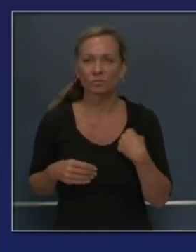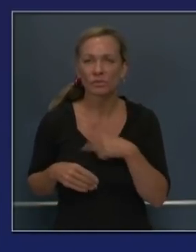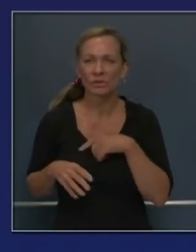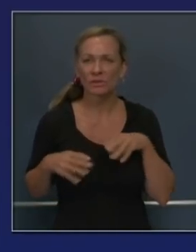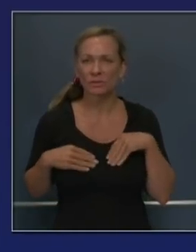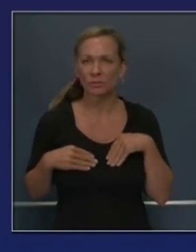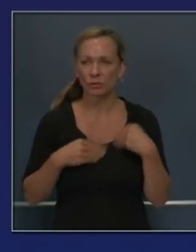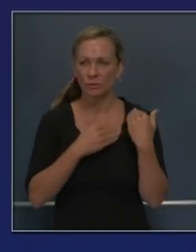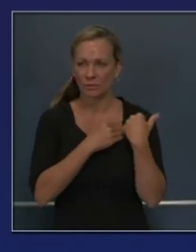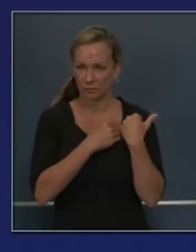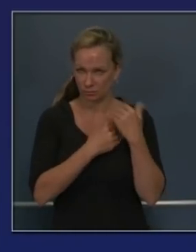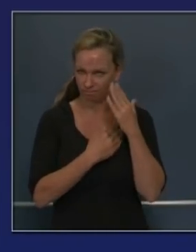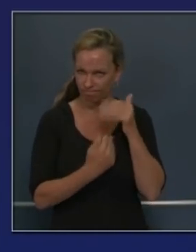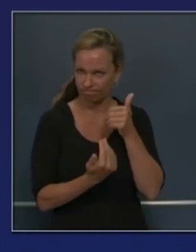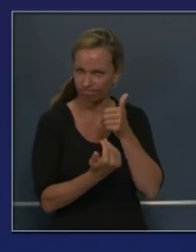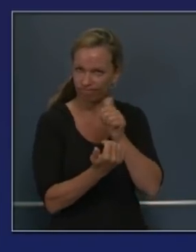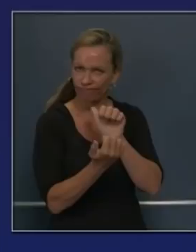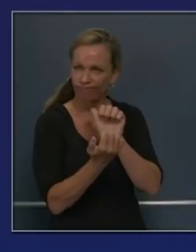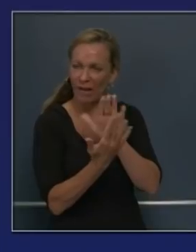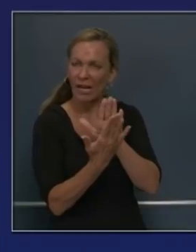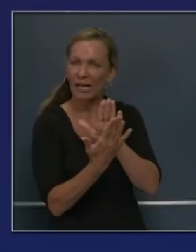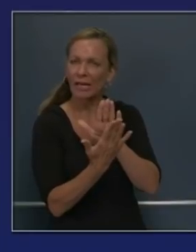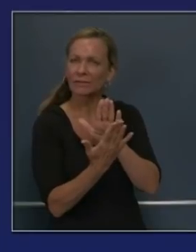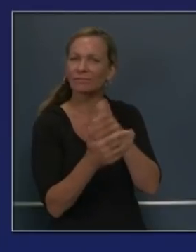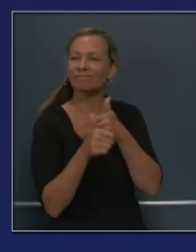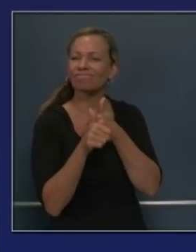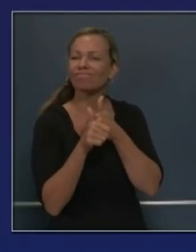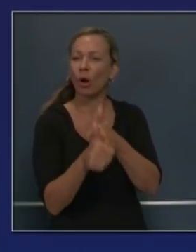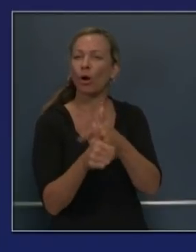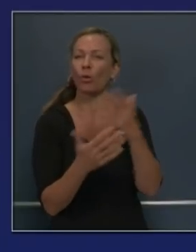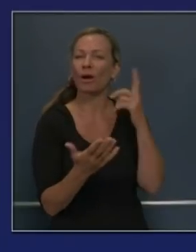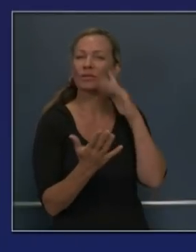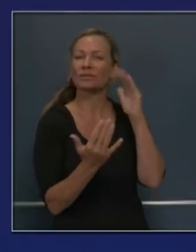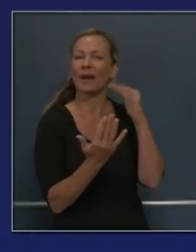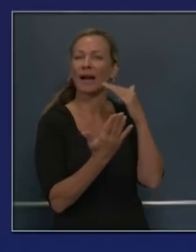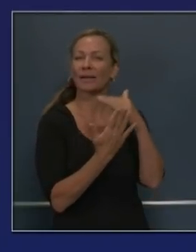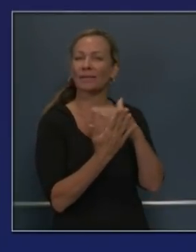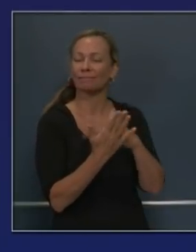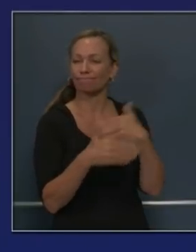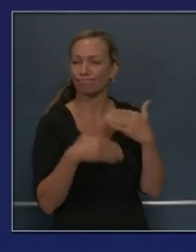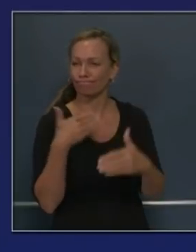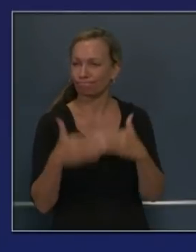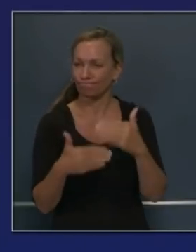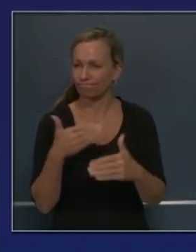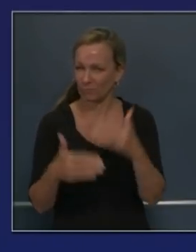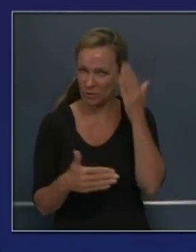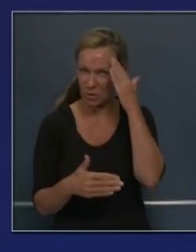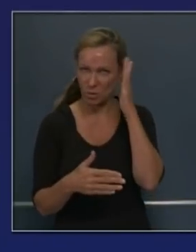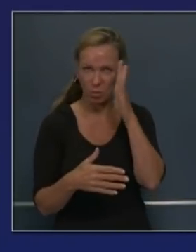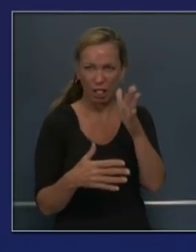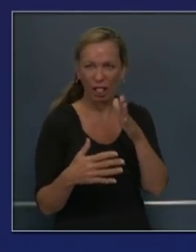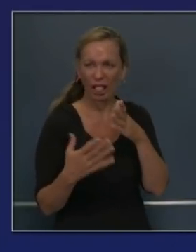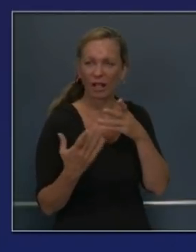EFFORTS A LITTLE MORE CHALLENGING, BUT WE ARE UP TO THE TASK.